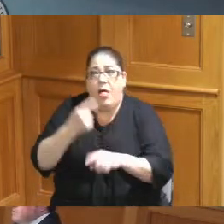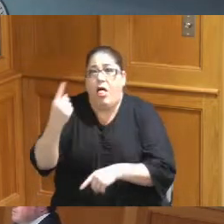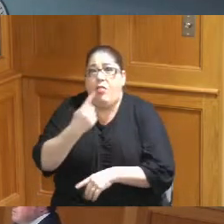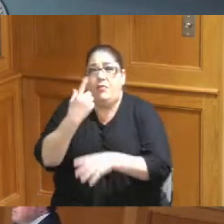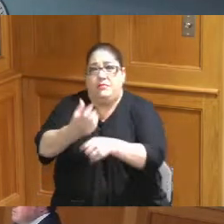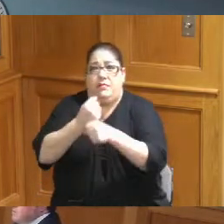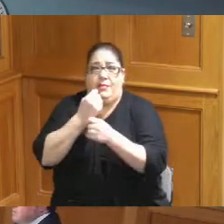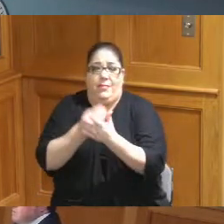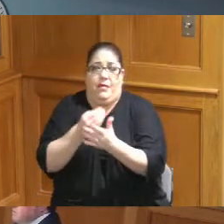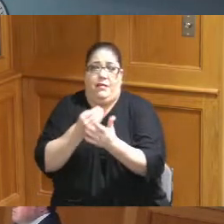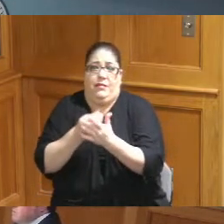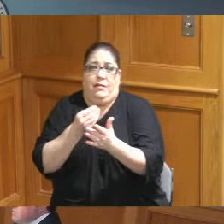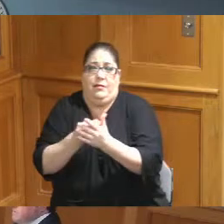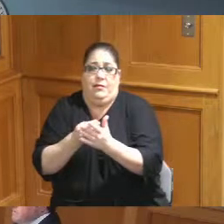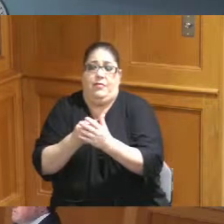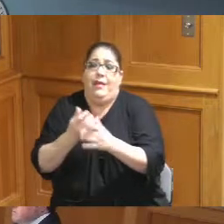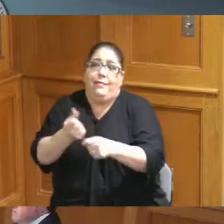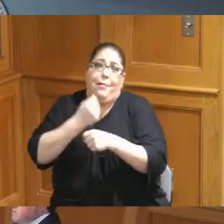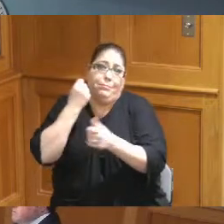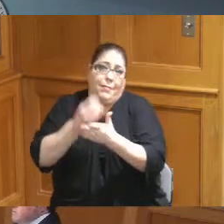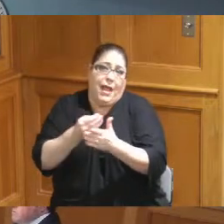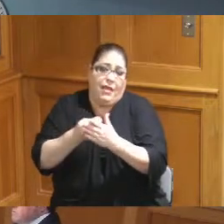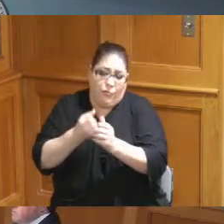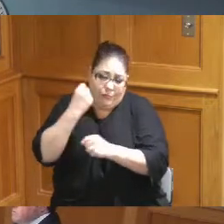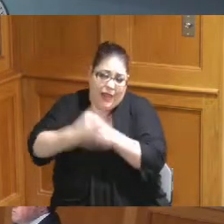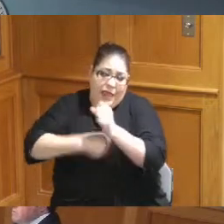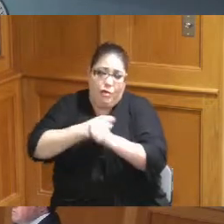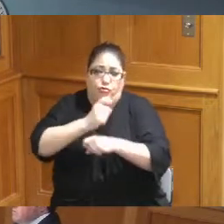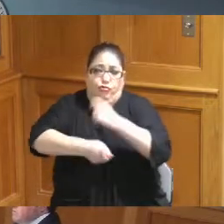been doing you know they've been getting money for years and years and years and I think Commissioner